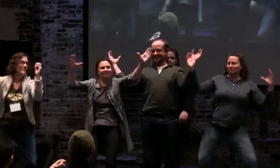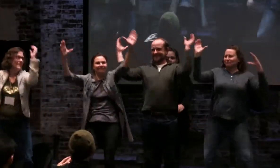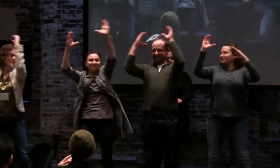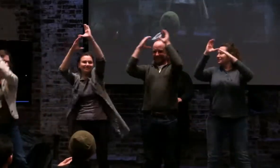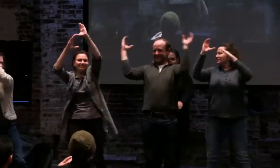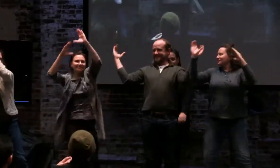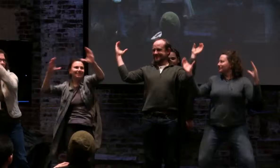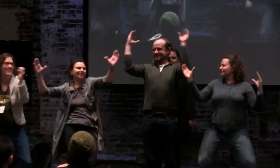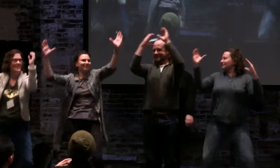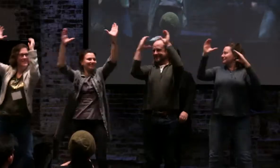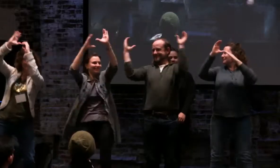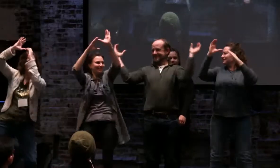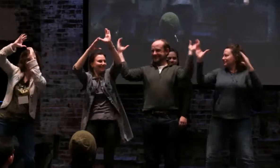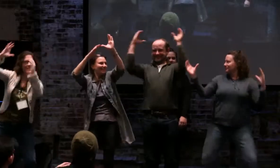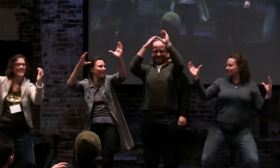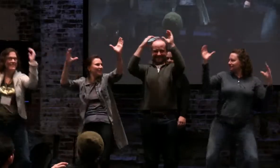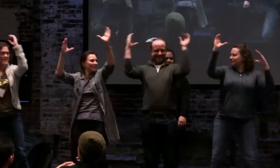M-D-T-S.